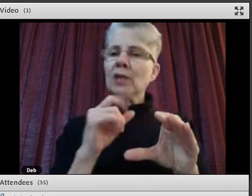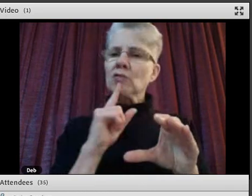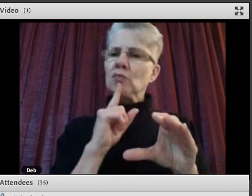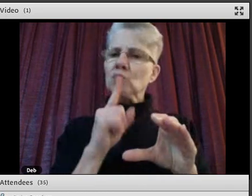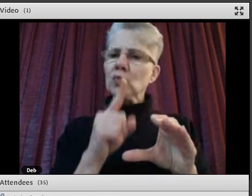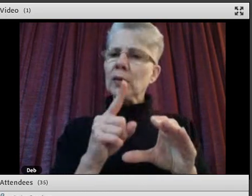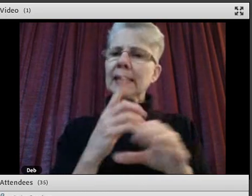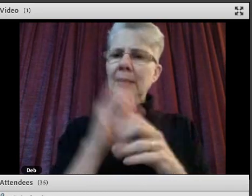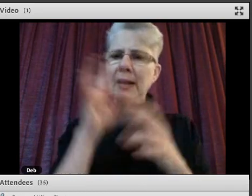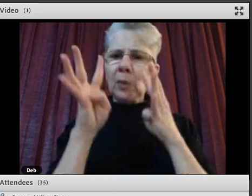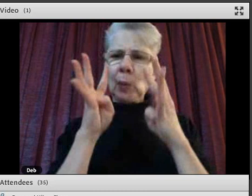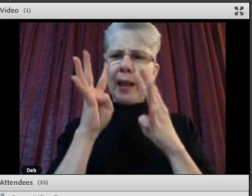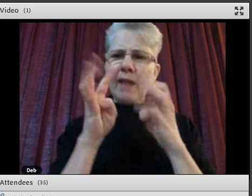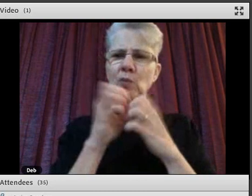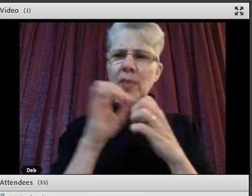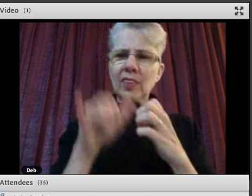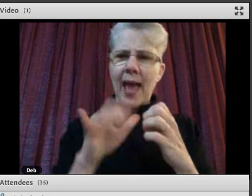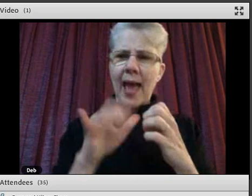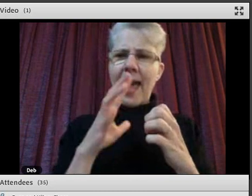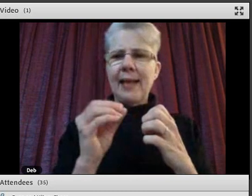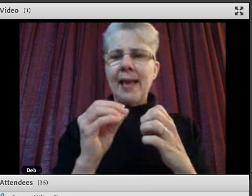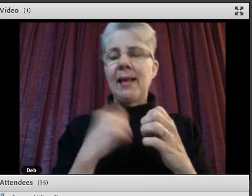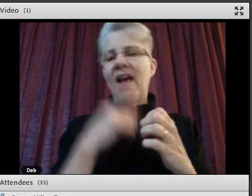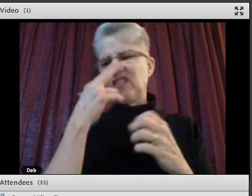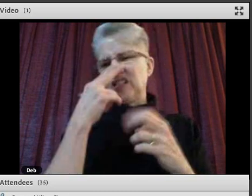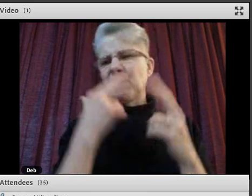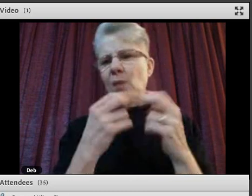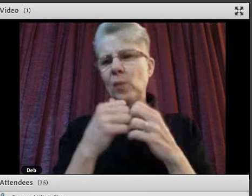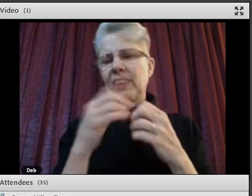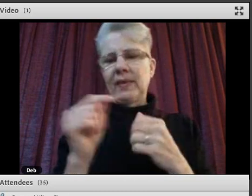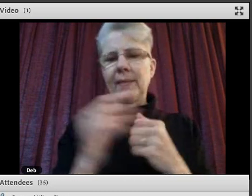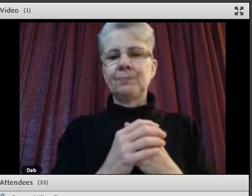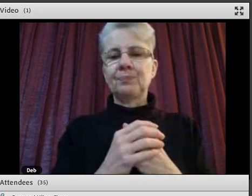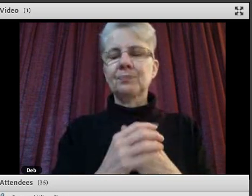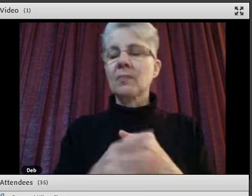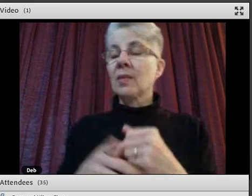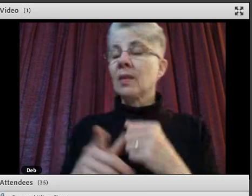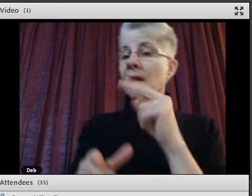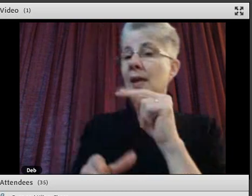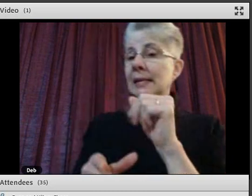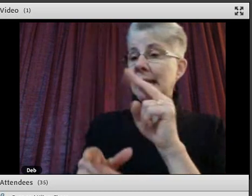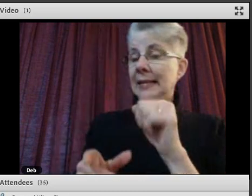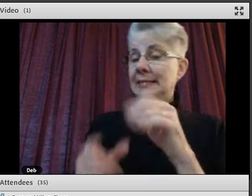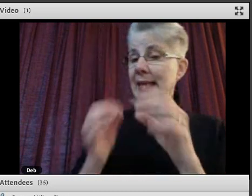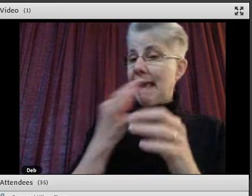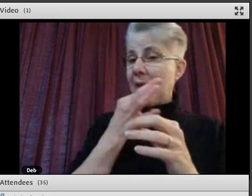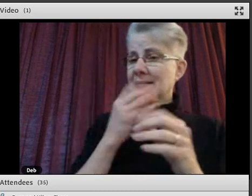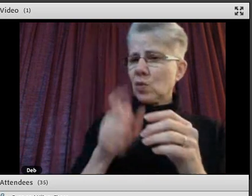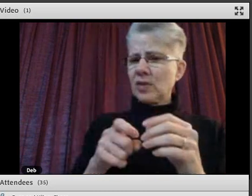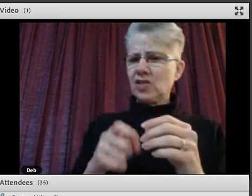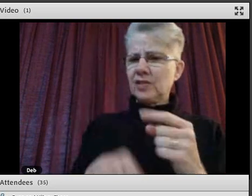And you can really get creative with it and really have some fun. Ryan: Nancy, that's an excellent question.